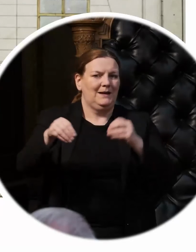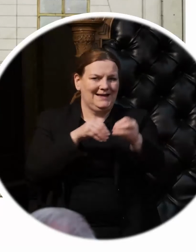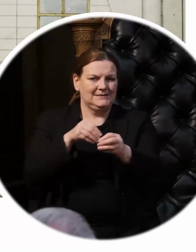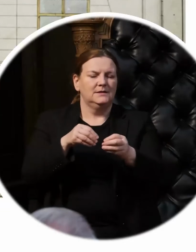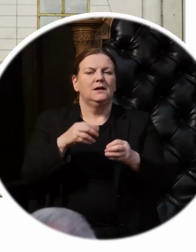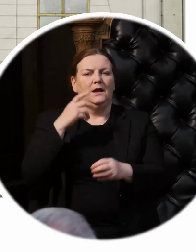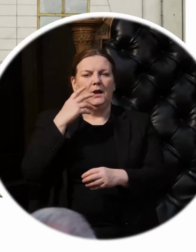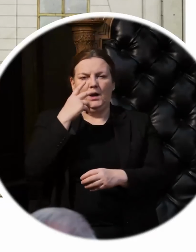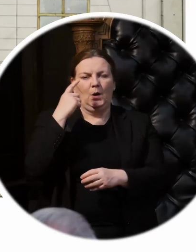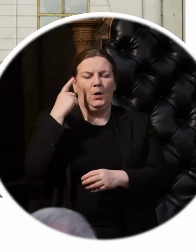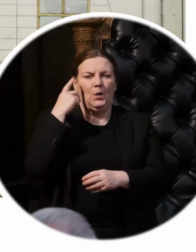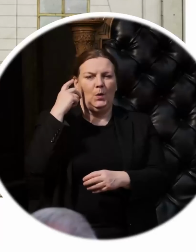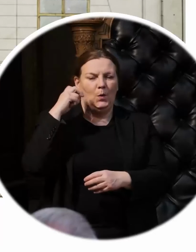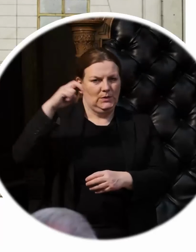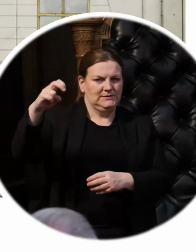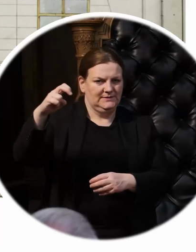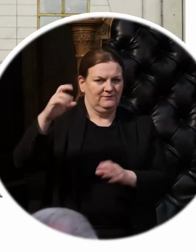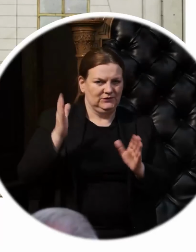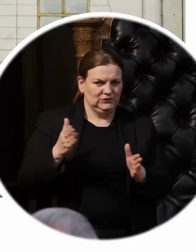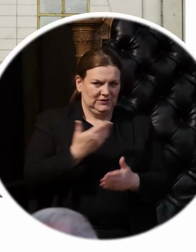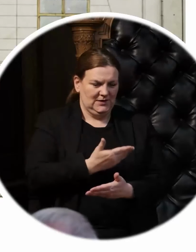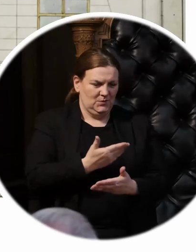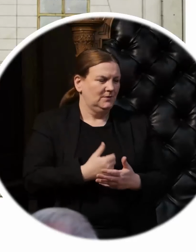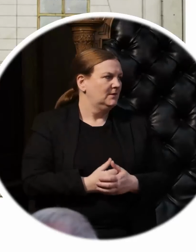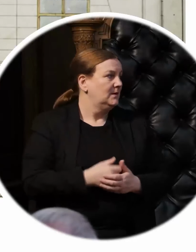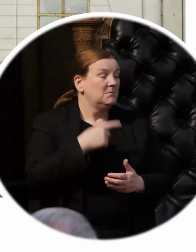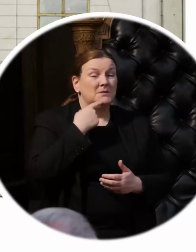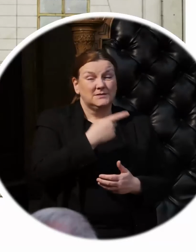so now this is gone, but the original station used to have